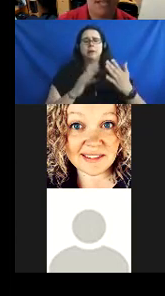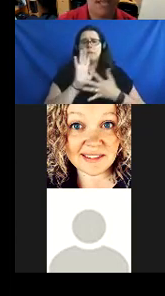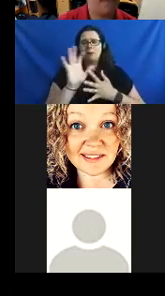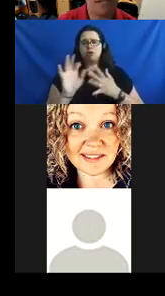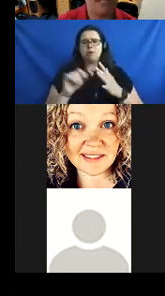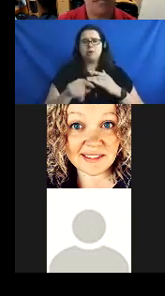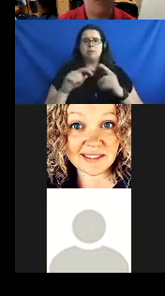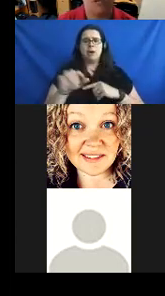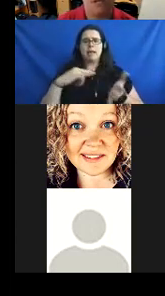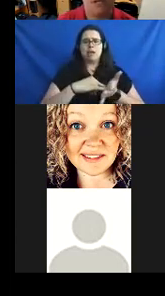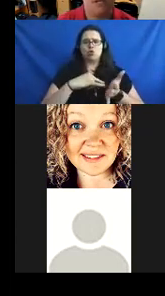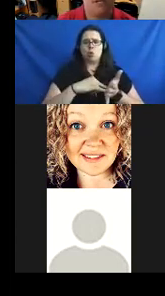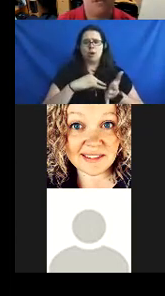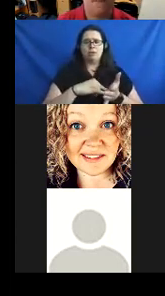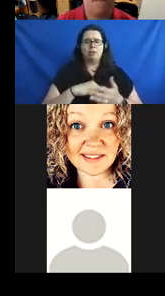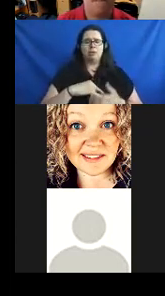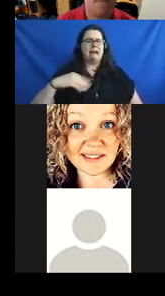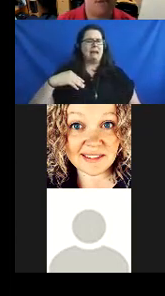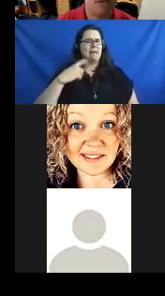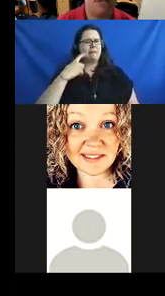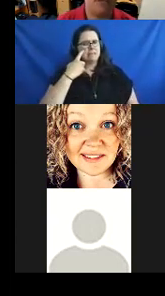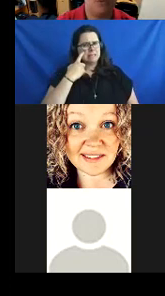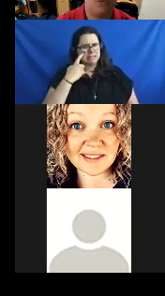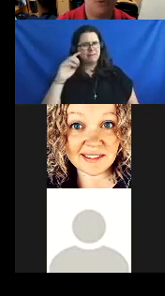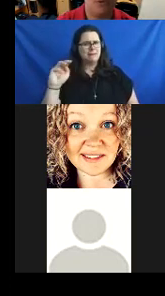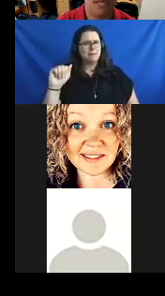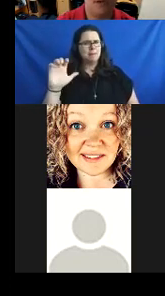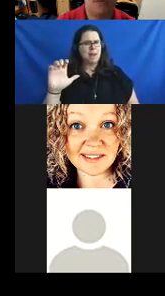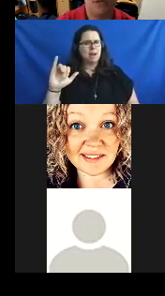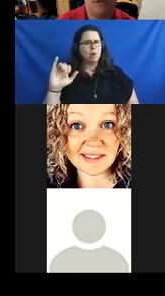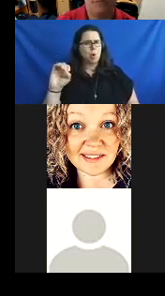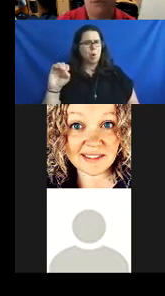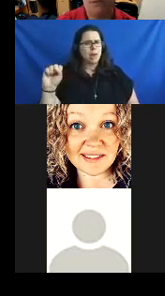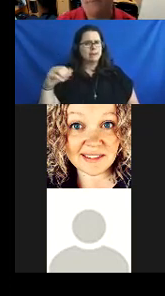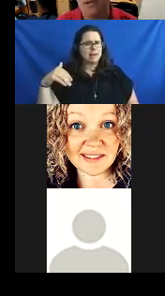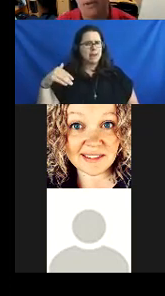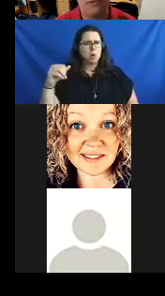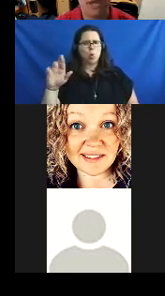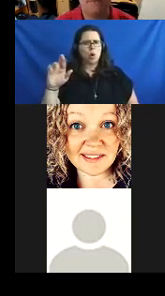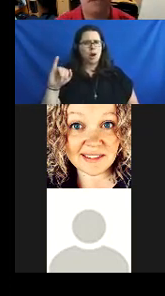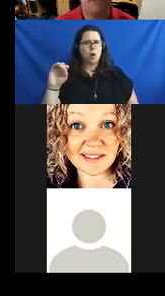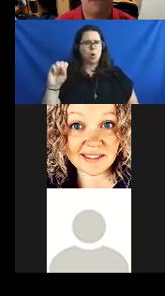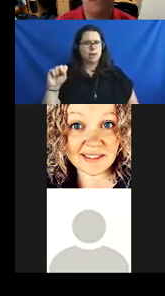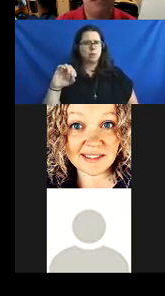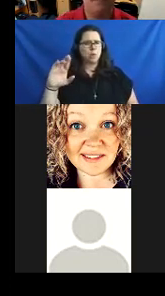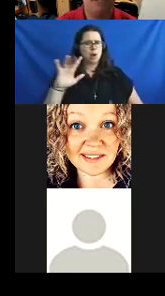I HAVE NOT SEEN ONE ON MacOS OR iOS, OR iPAD OS.